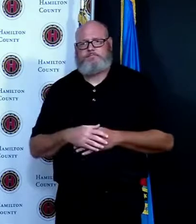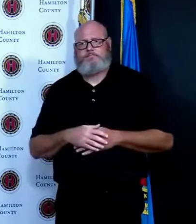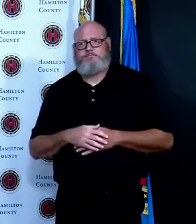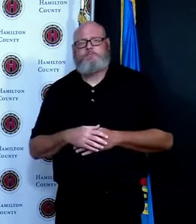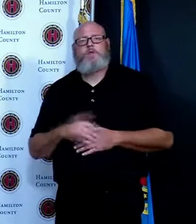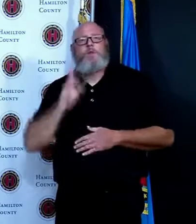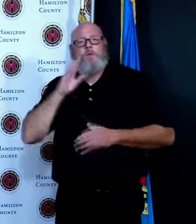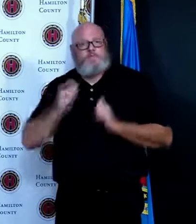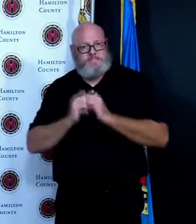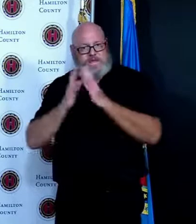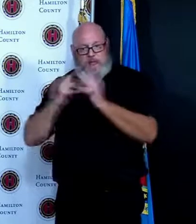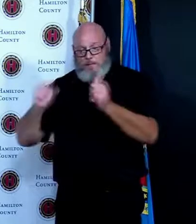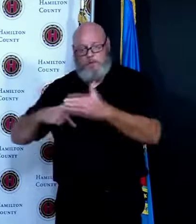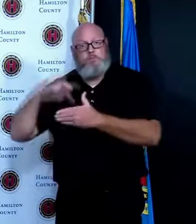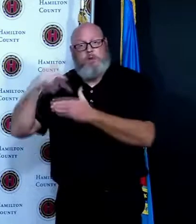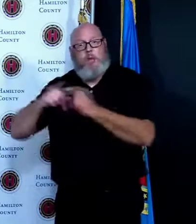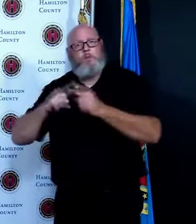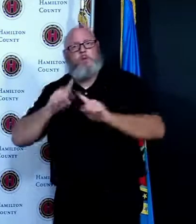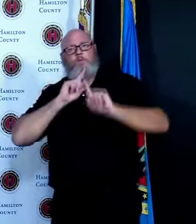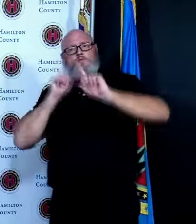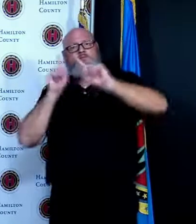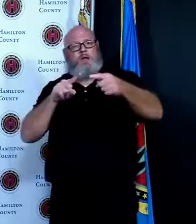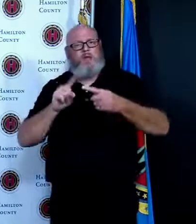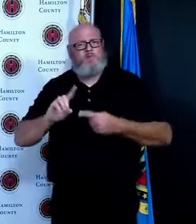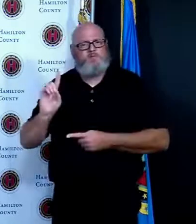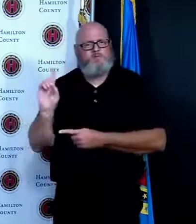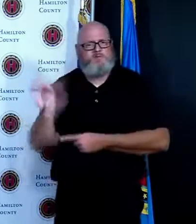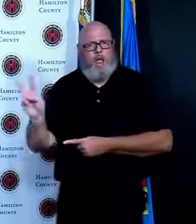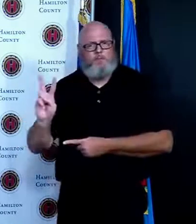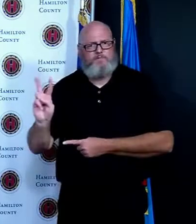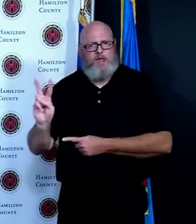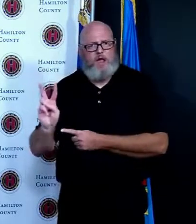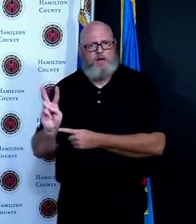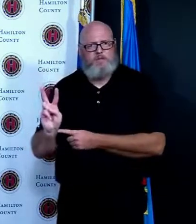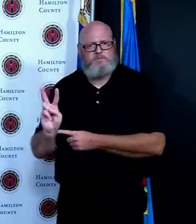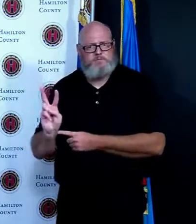many of our nonprofit service providers and this is one we wanted to be sure we carved out money